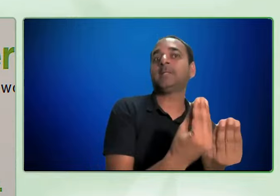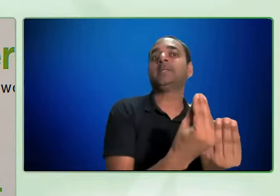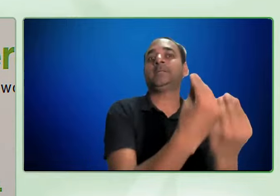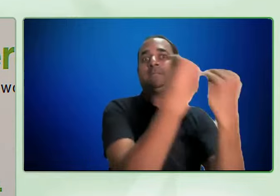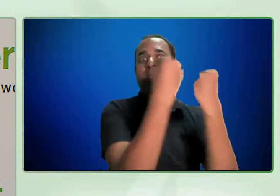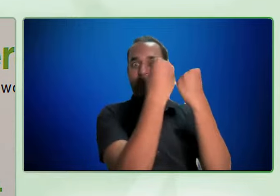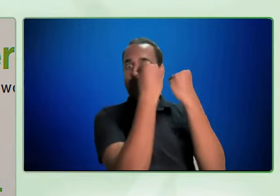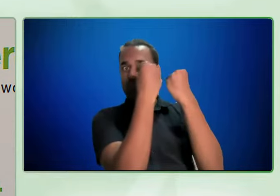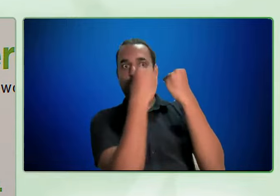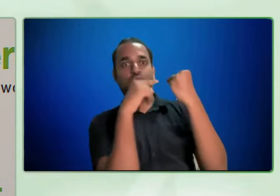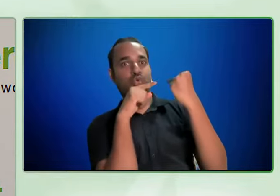accessibility